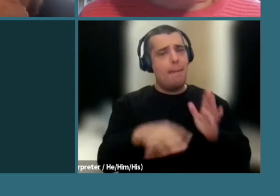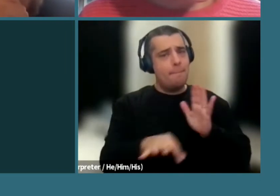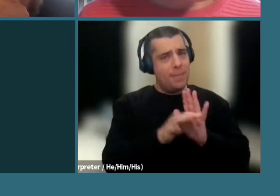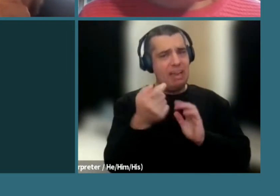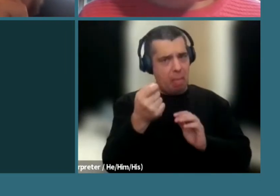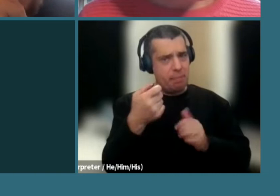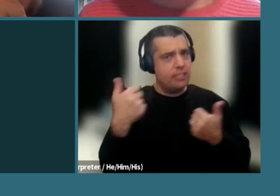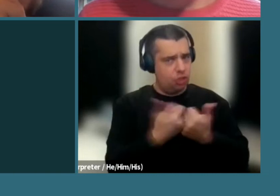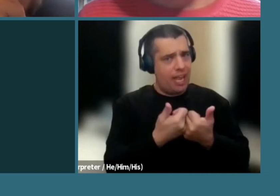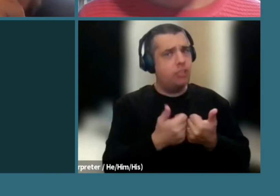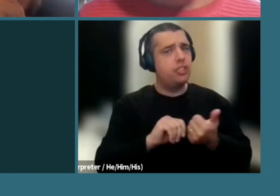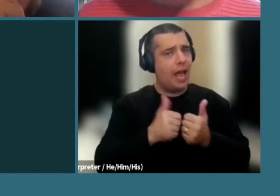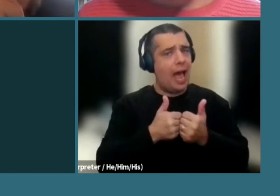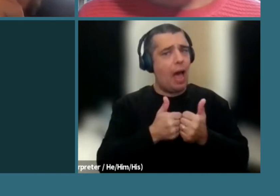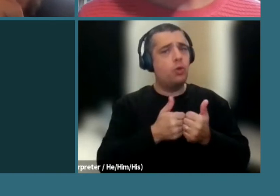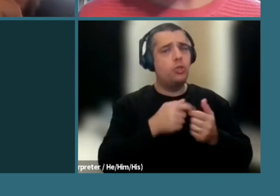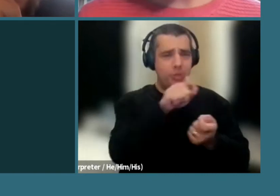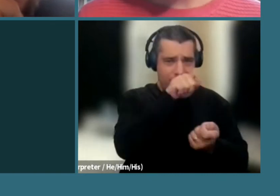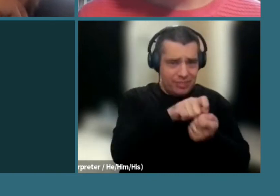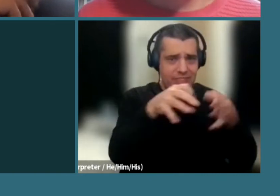of how to say what's there, because it's the photos really about